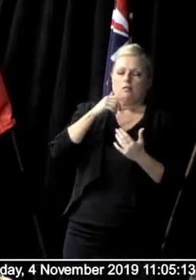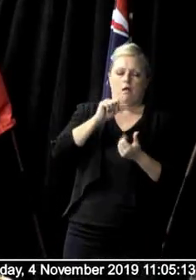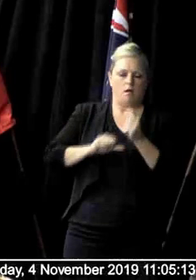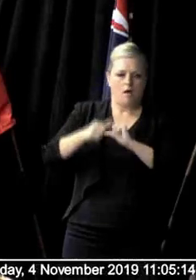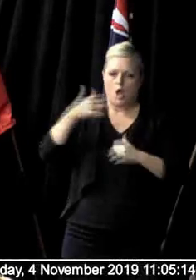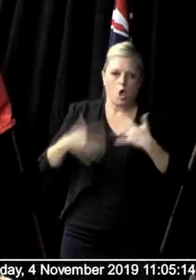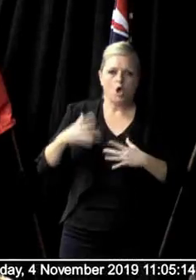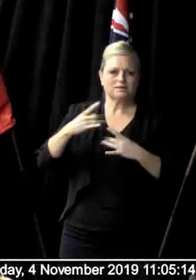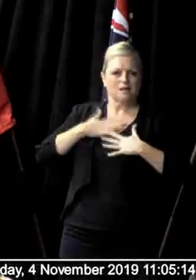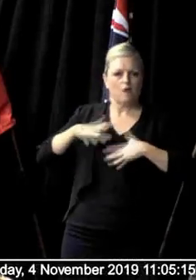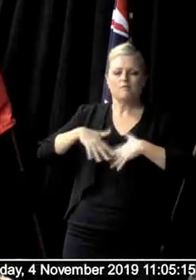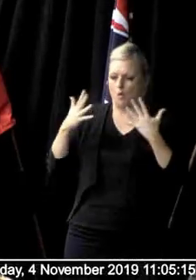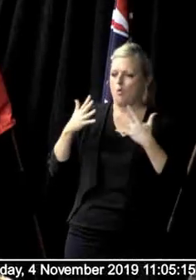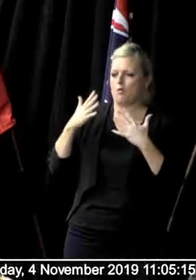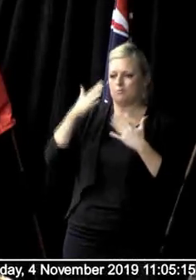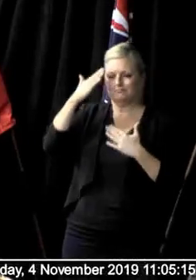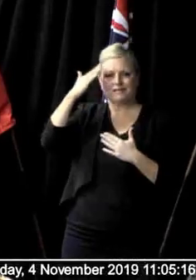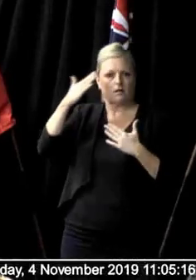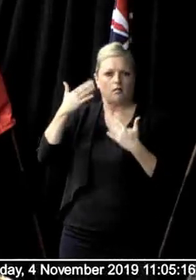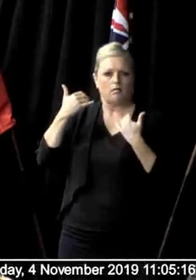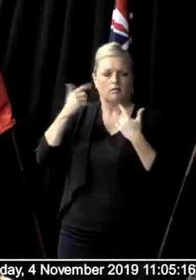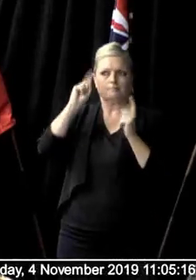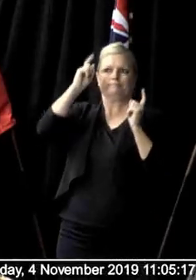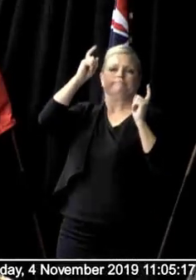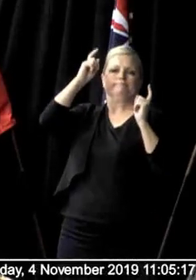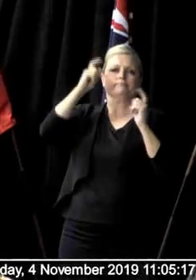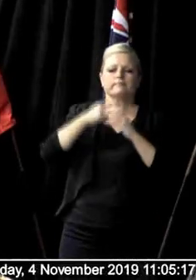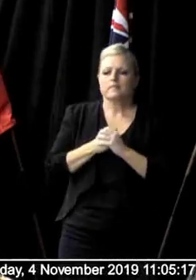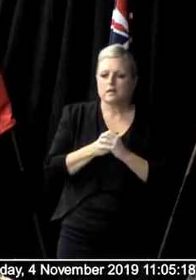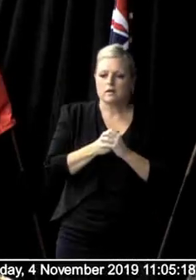ridiculed a child for not wanting to participate in sensory overloaded PE